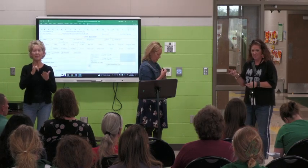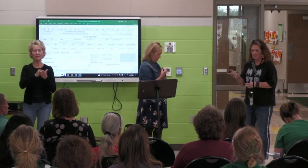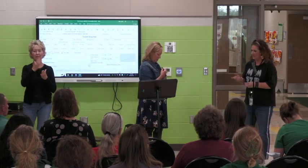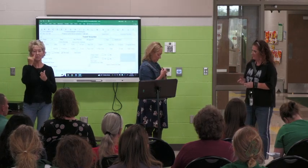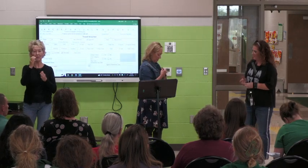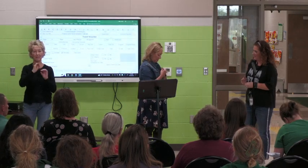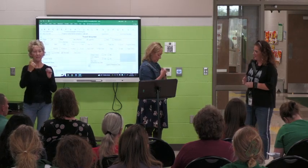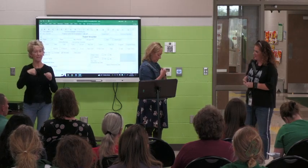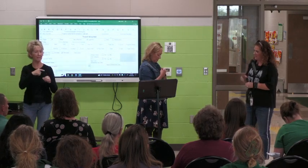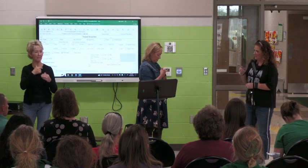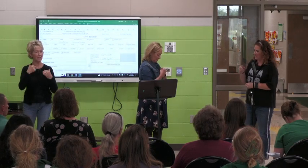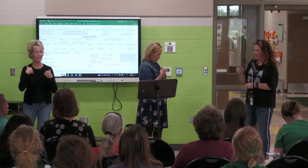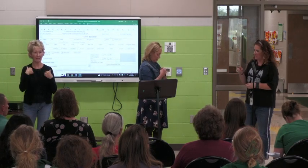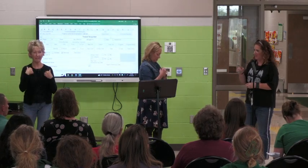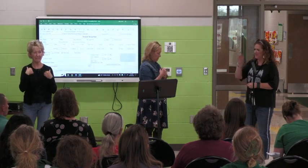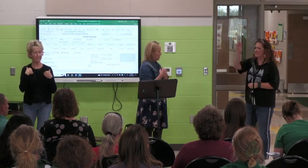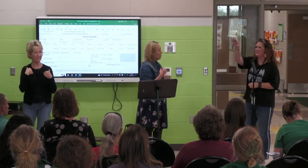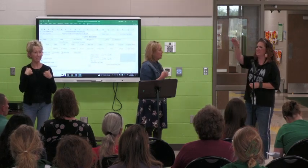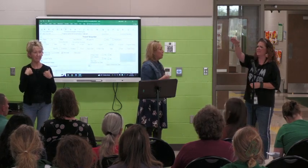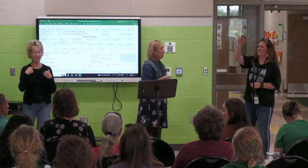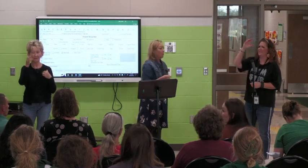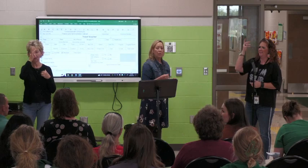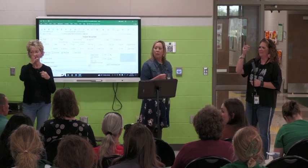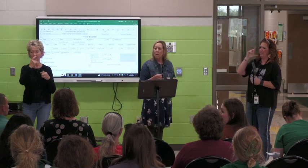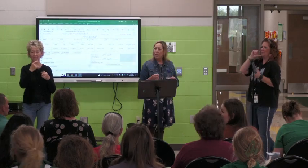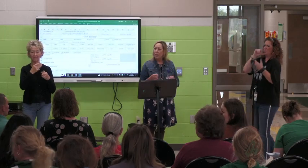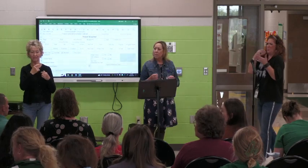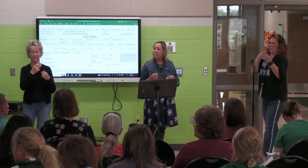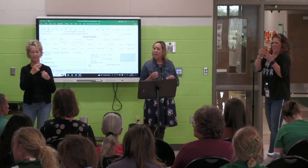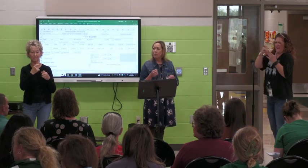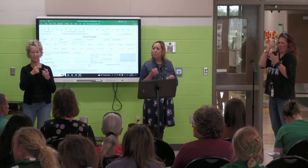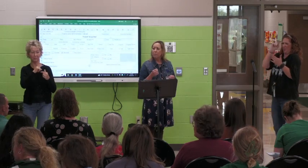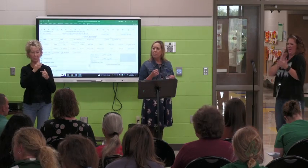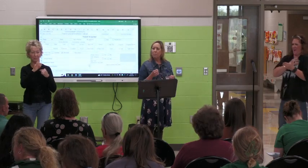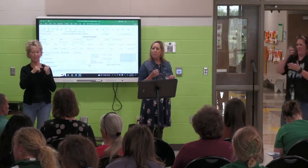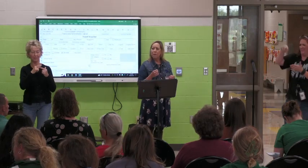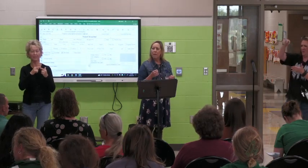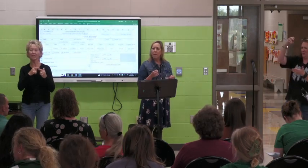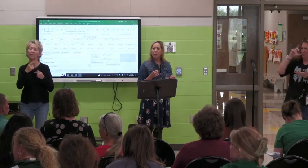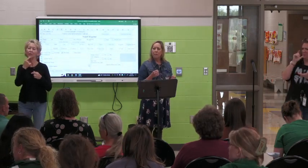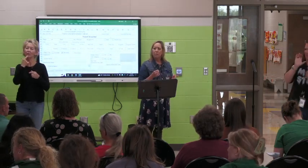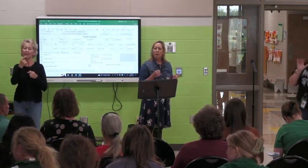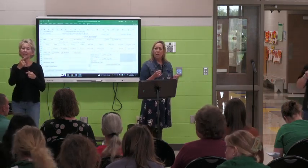of us have any or didn't know about this and I'm saying field trips maybe that's not the